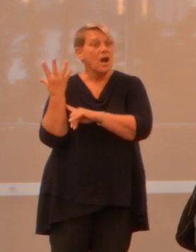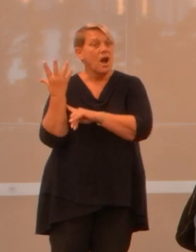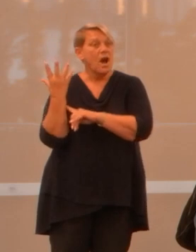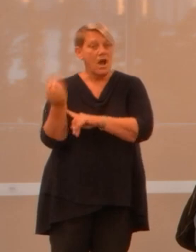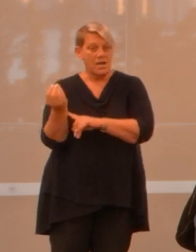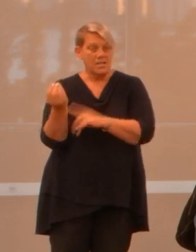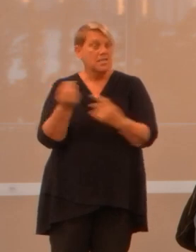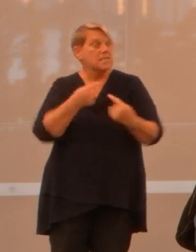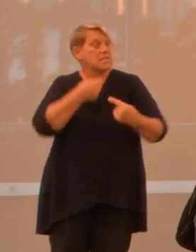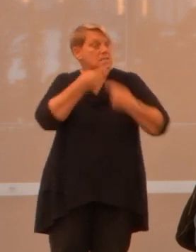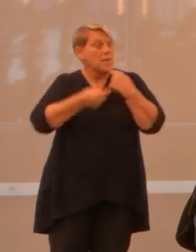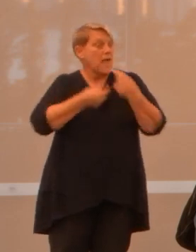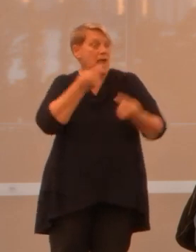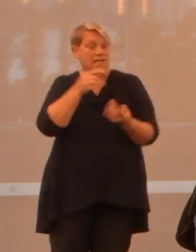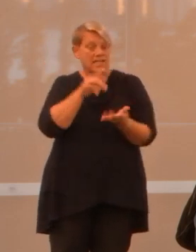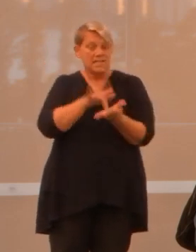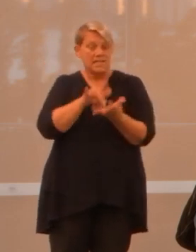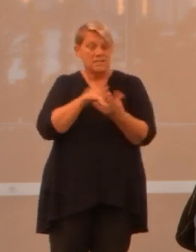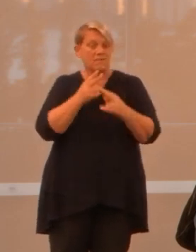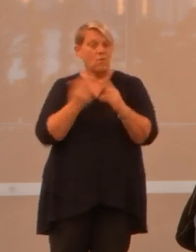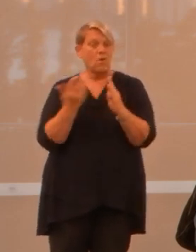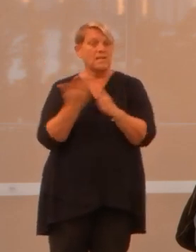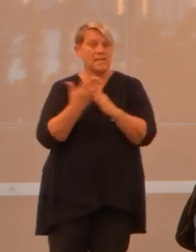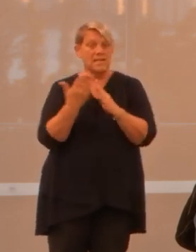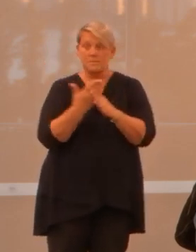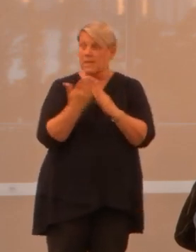the Centre for Accessibility which we'll load up now.